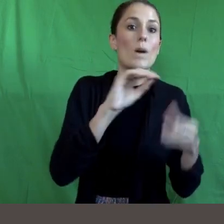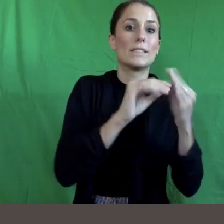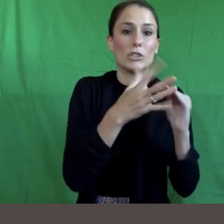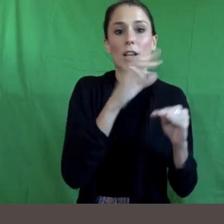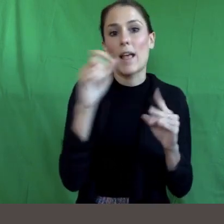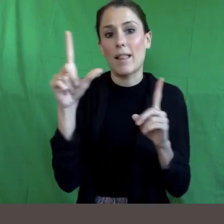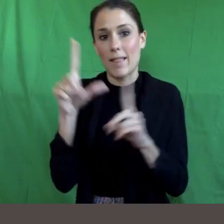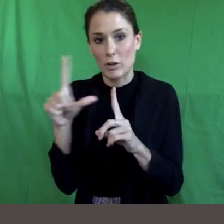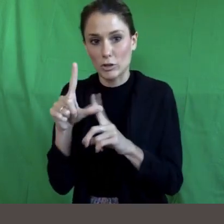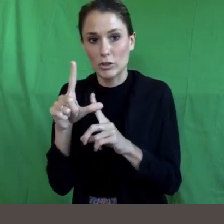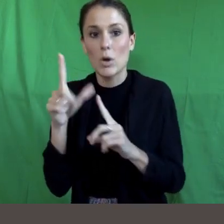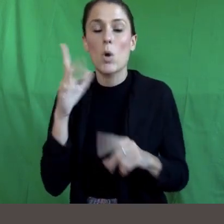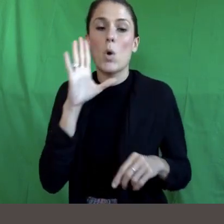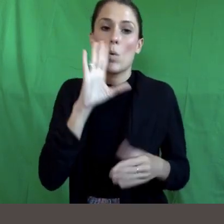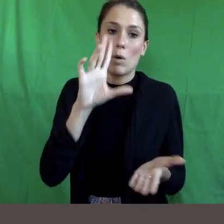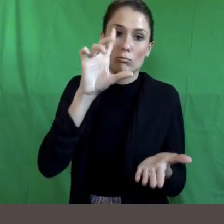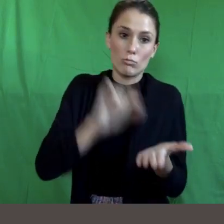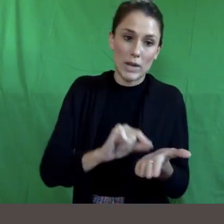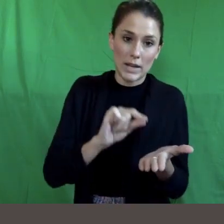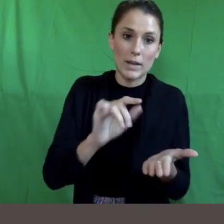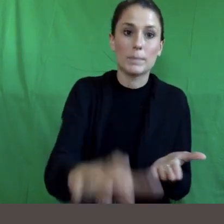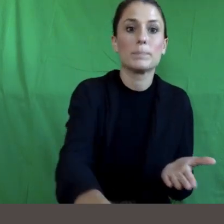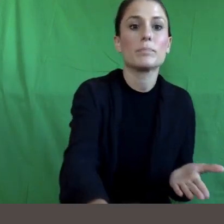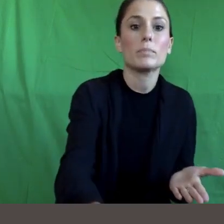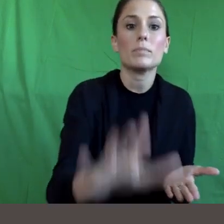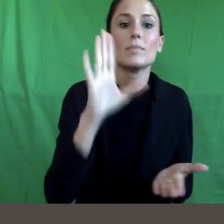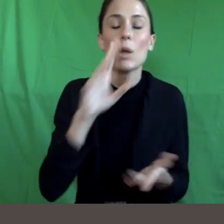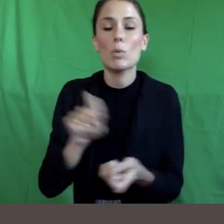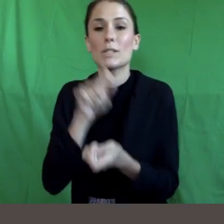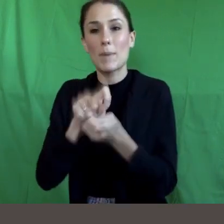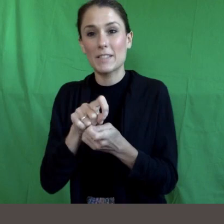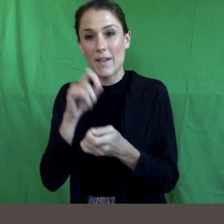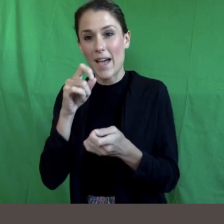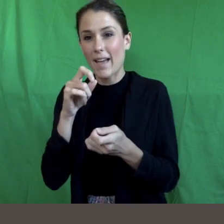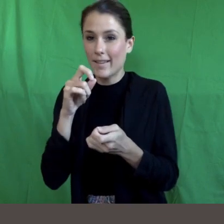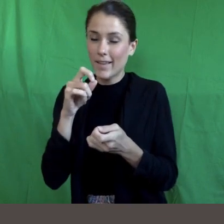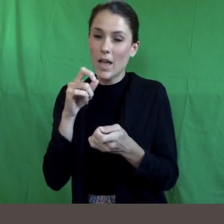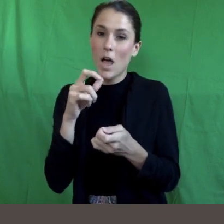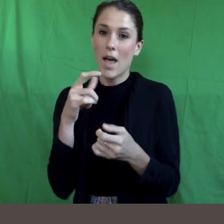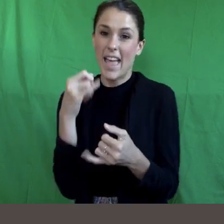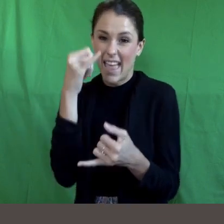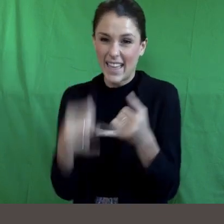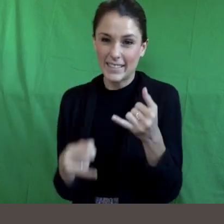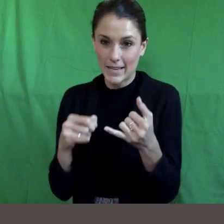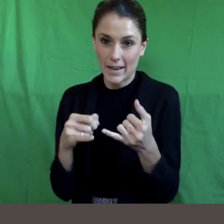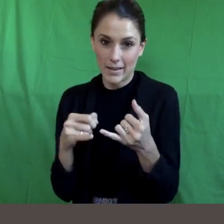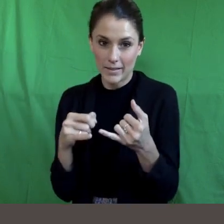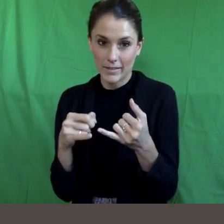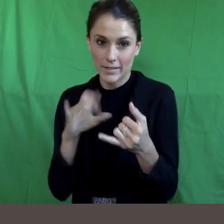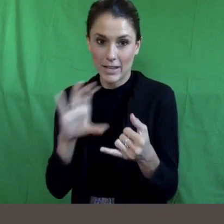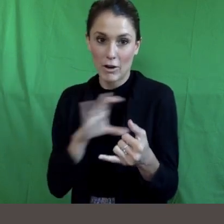So in this generator, we're going to print the character and I'm going to specify a custom ending character. It's going to be a comma and a space.